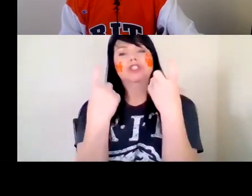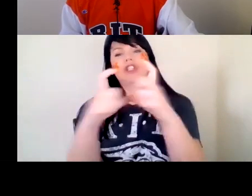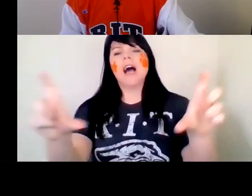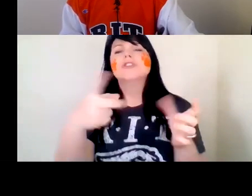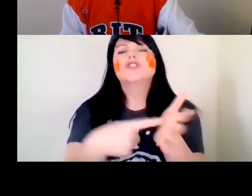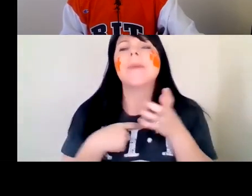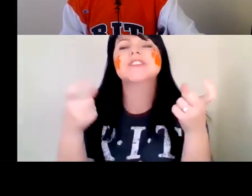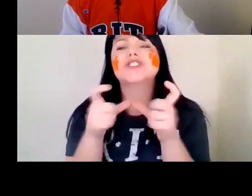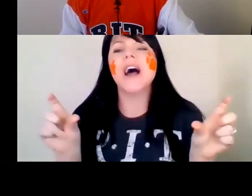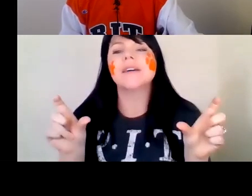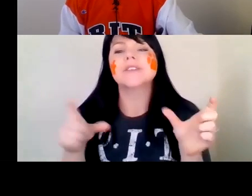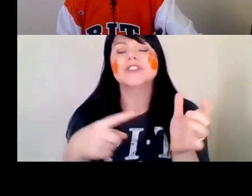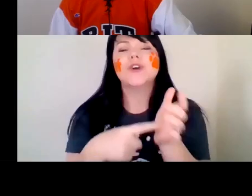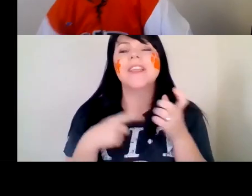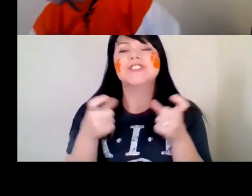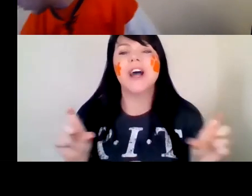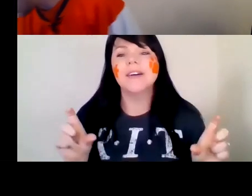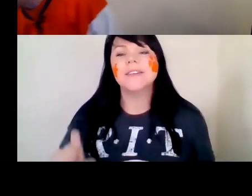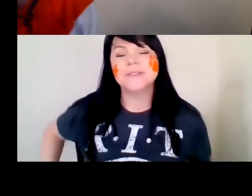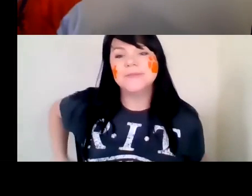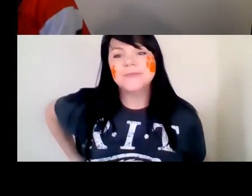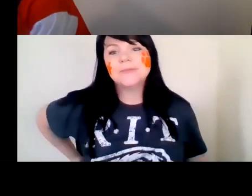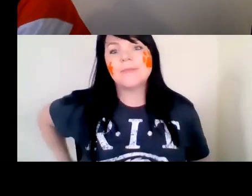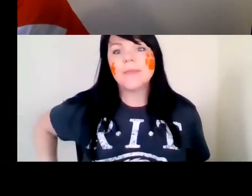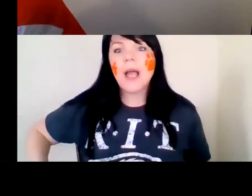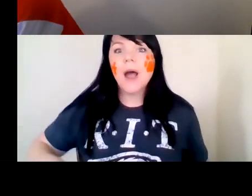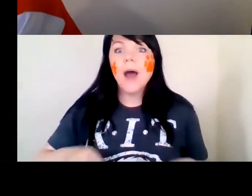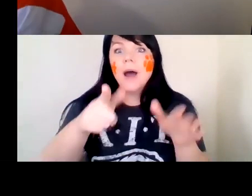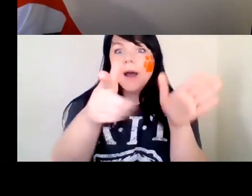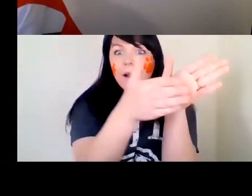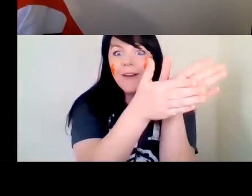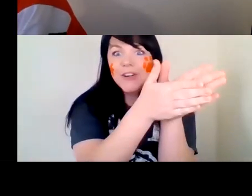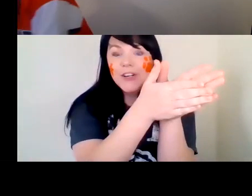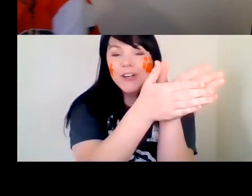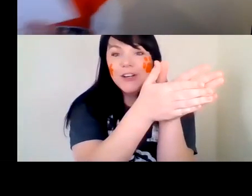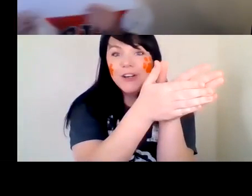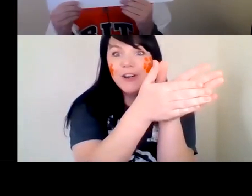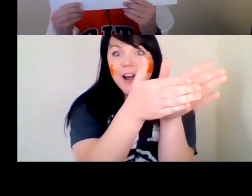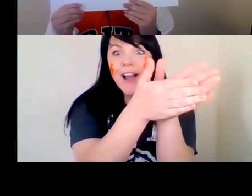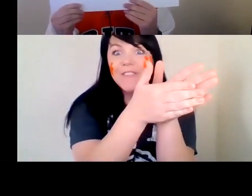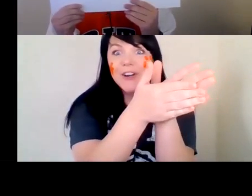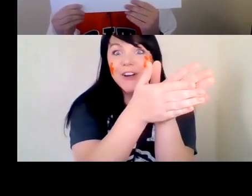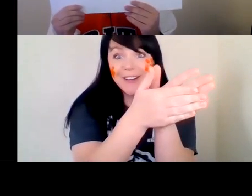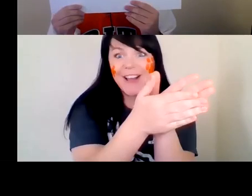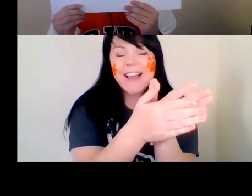Michelle: For a check of – show me the check, Matt. Make sure to cover the name.